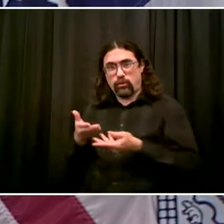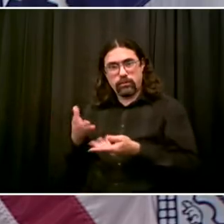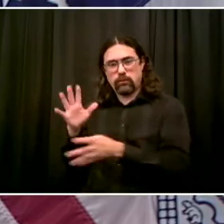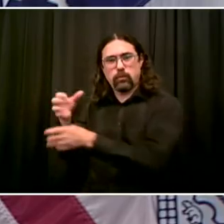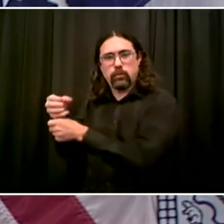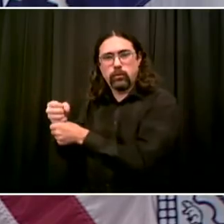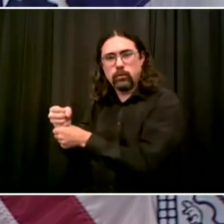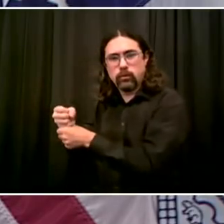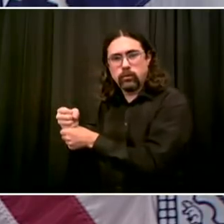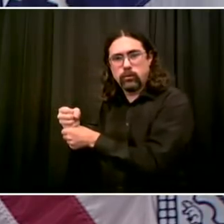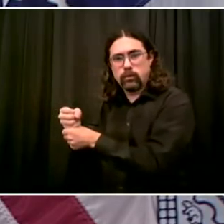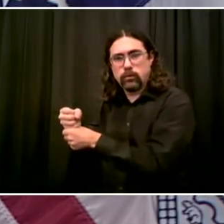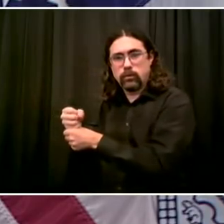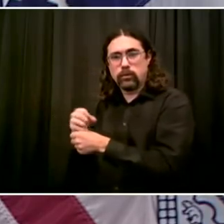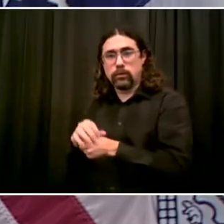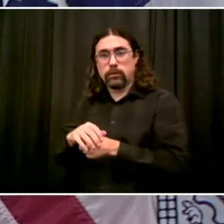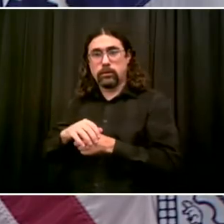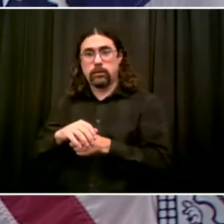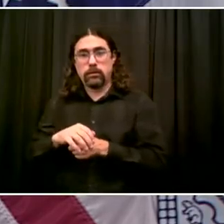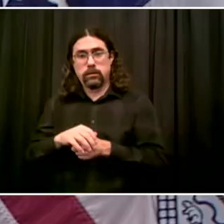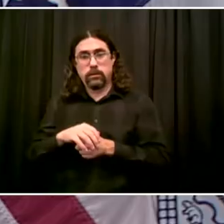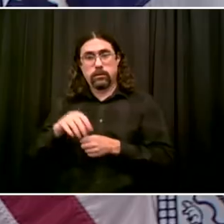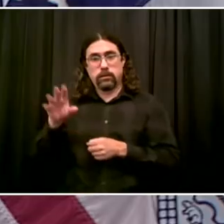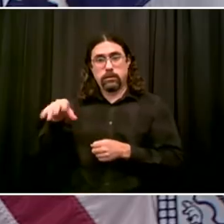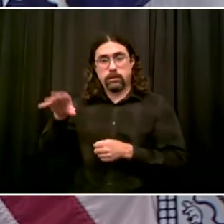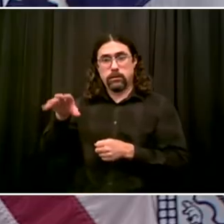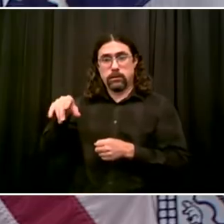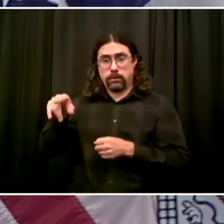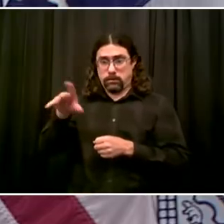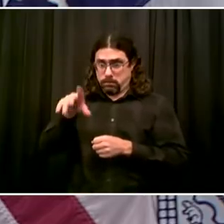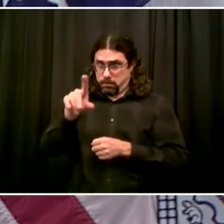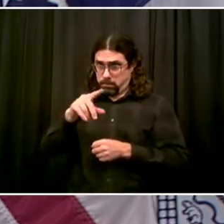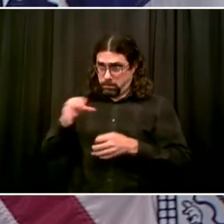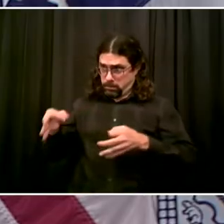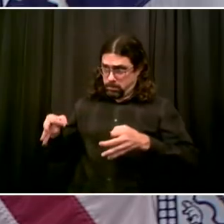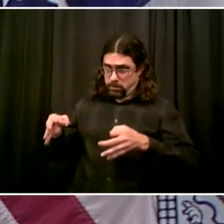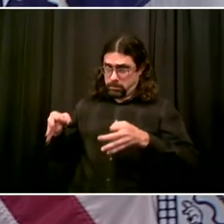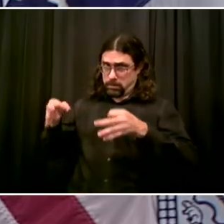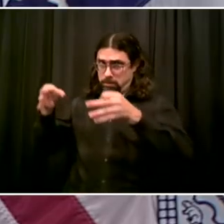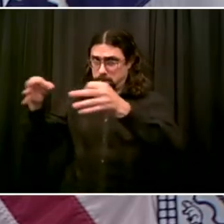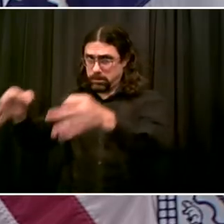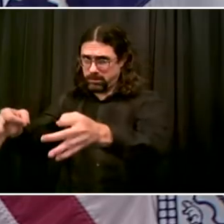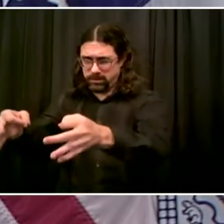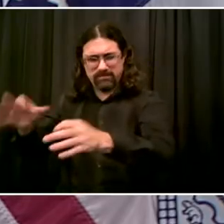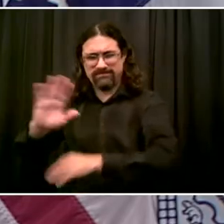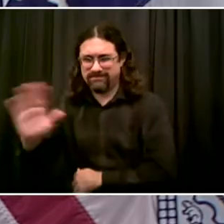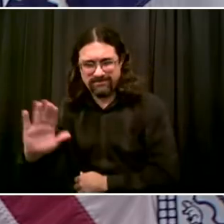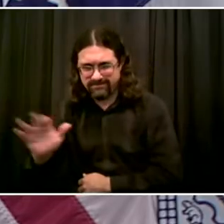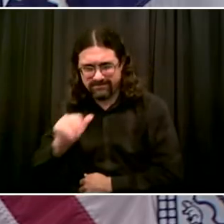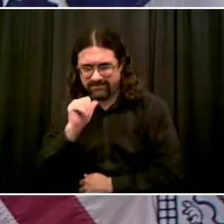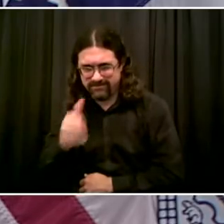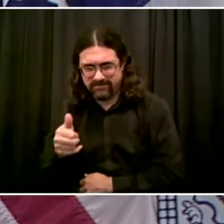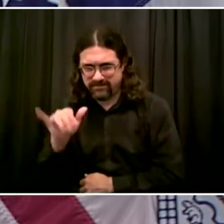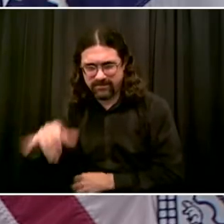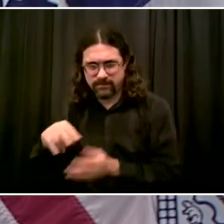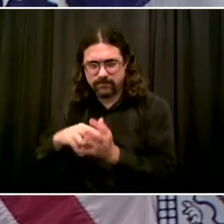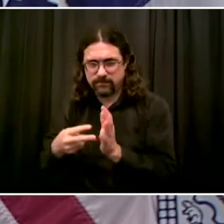JULY CLASS. THAT NUMBER DOES NOT GET CPEOMNSTEAD R.FO I' SMORYR BECAUSE UNDER NORMAL CIRCUMSTANCES, WE WOULD WANT